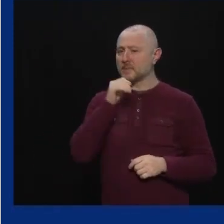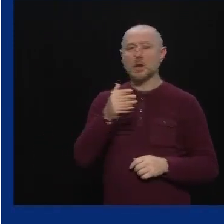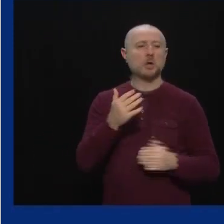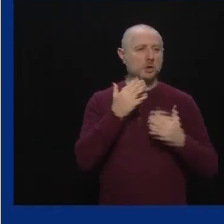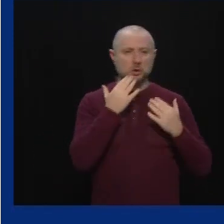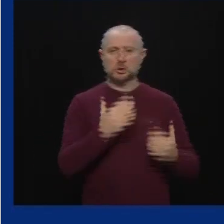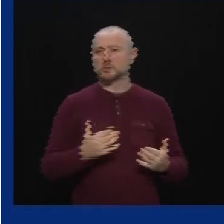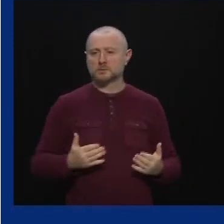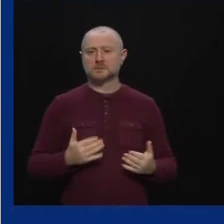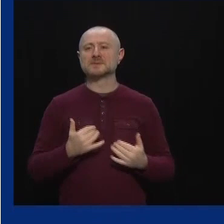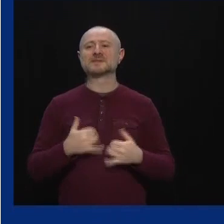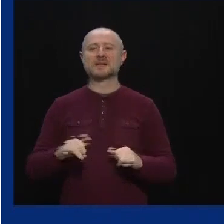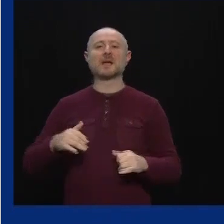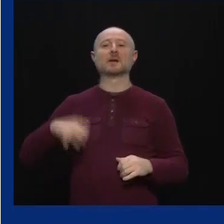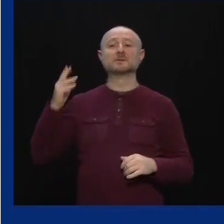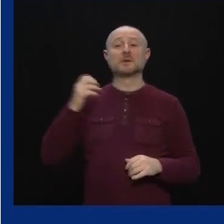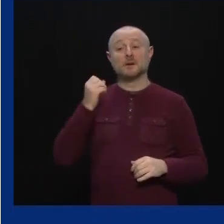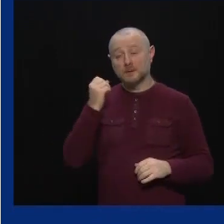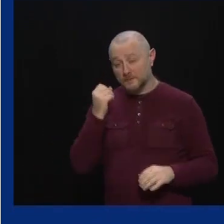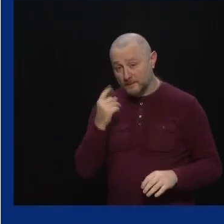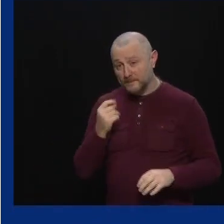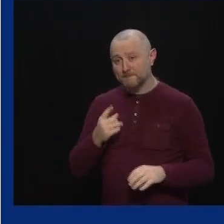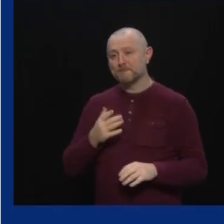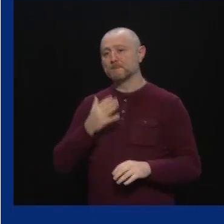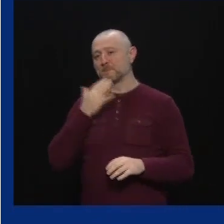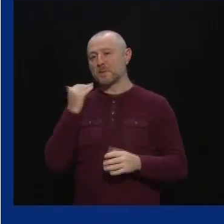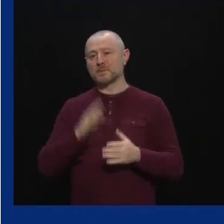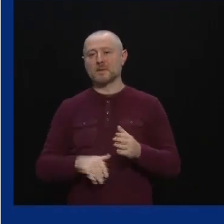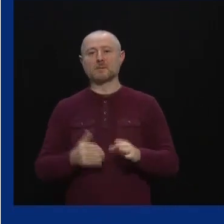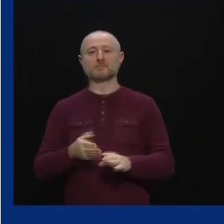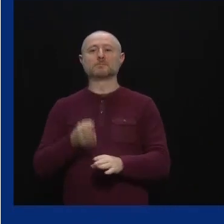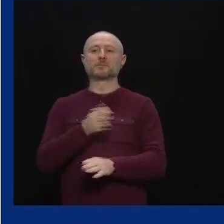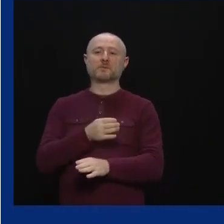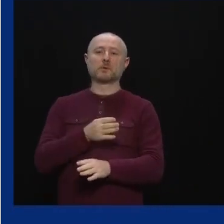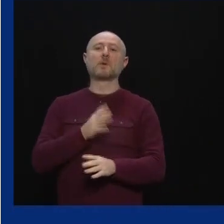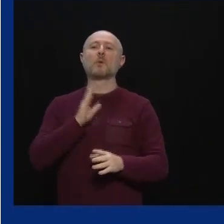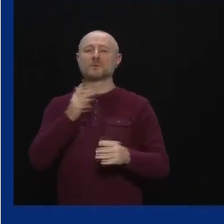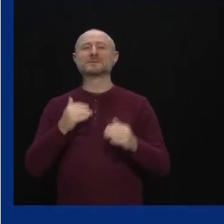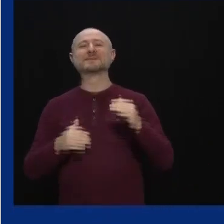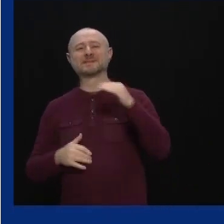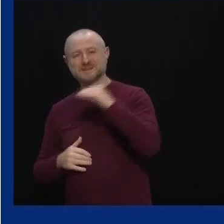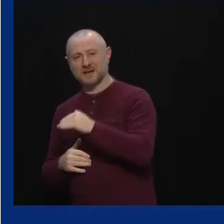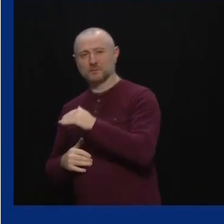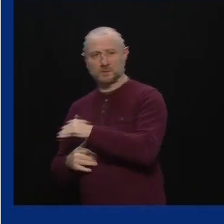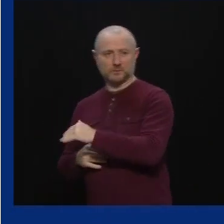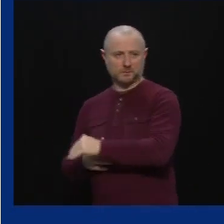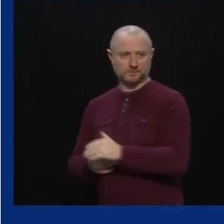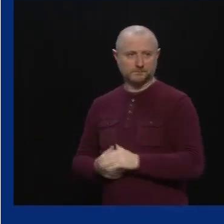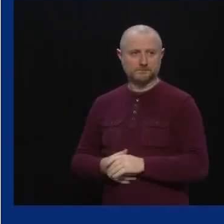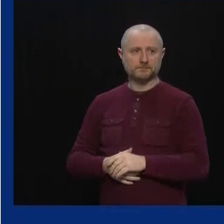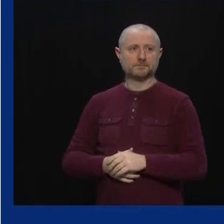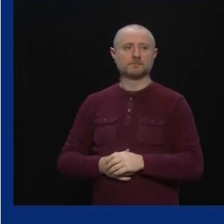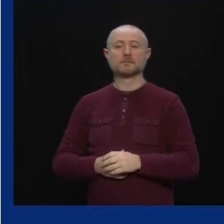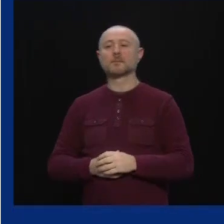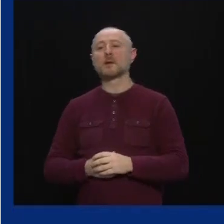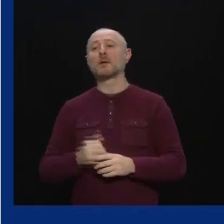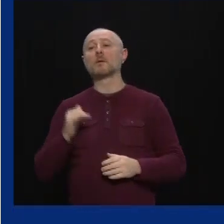DAY BEFORE. MORE PEOPLE OUT OF HOSPITALS. STILL 12,000. THAT IS STILL VERY HIGH, BUT